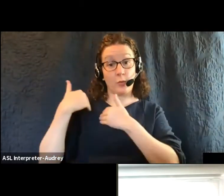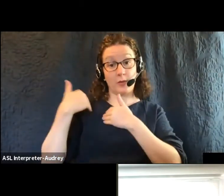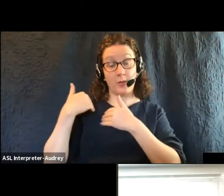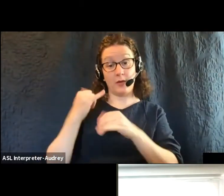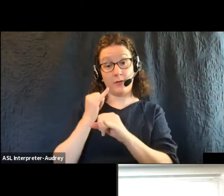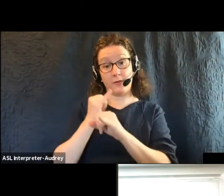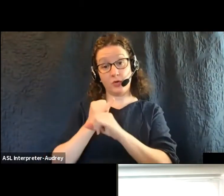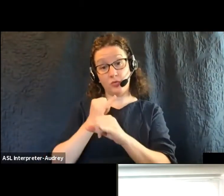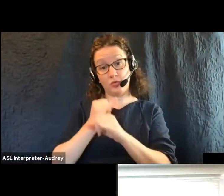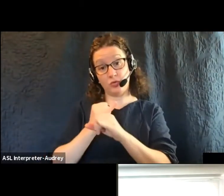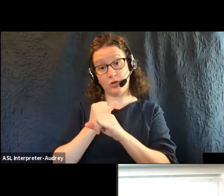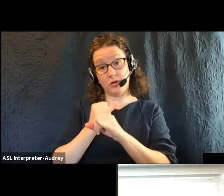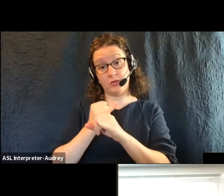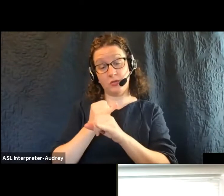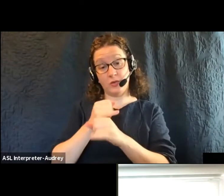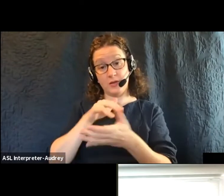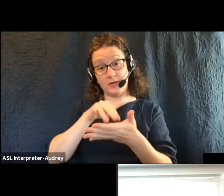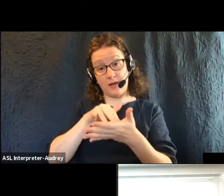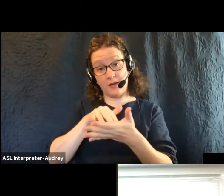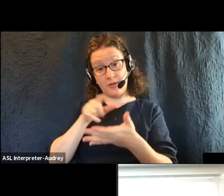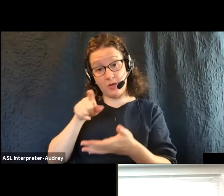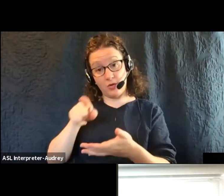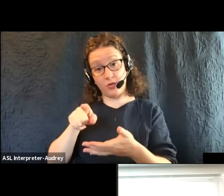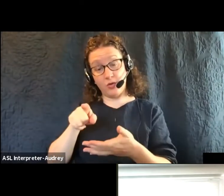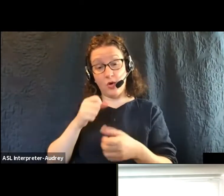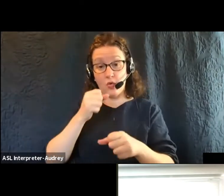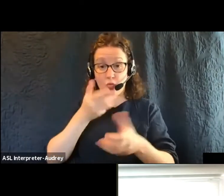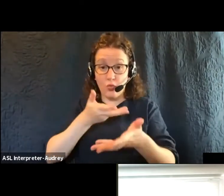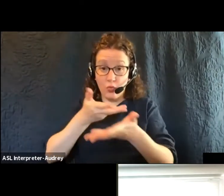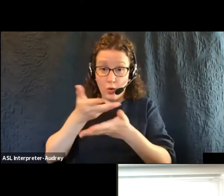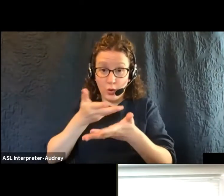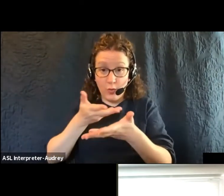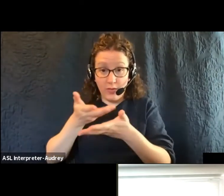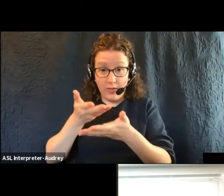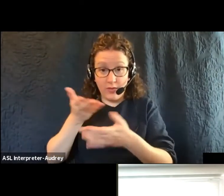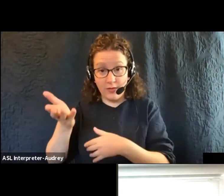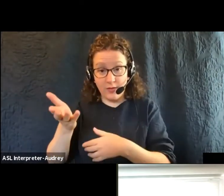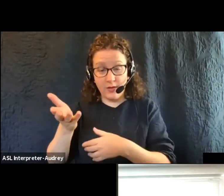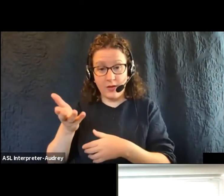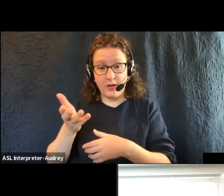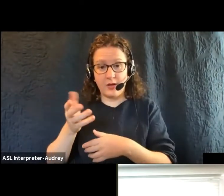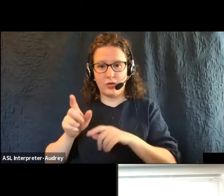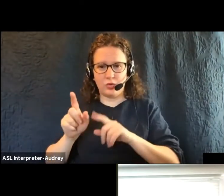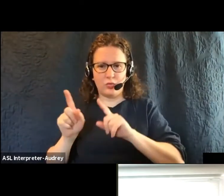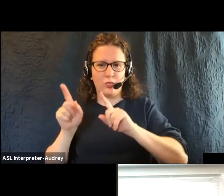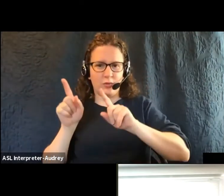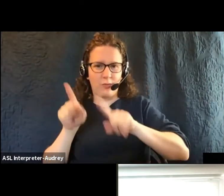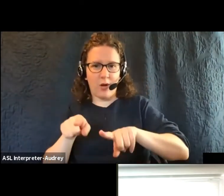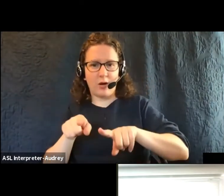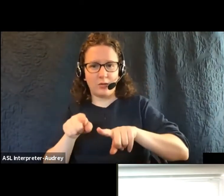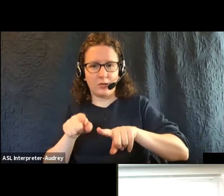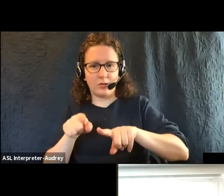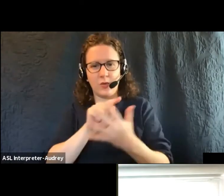we're studying in or that you are working with to respond to those accommodation needs.